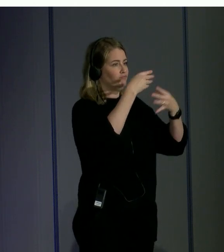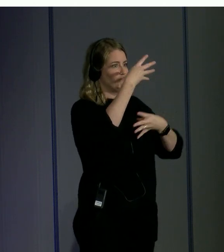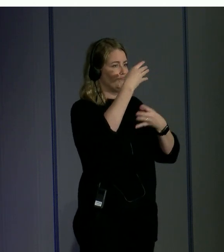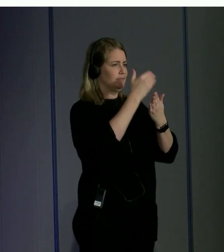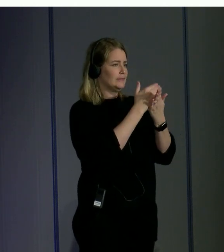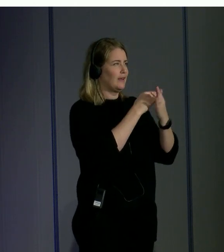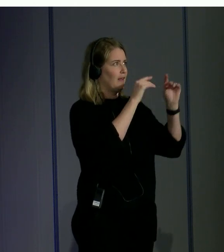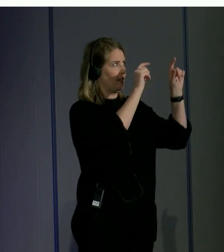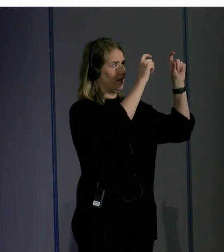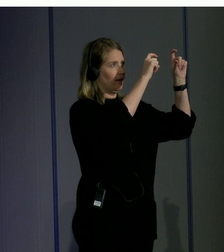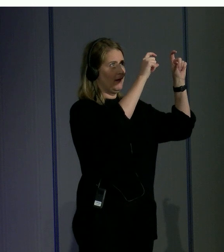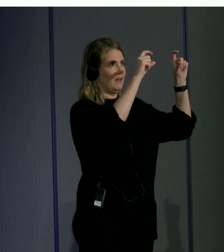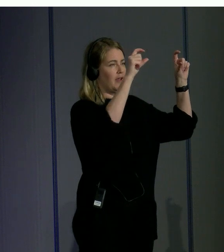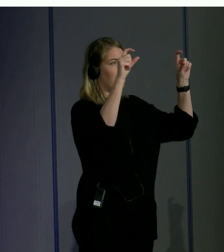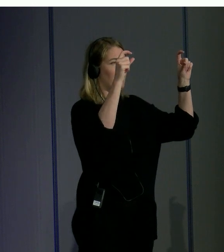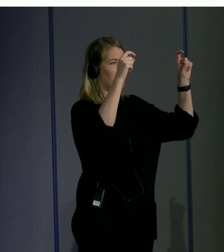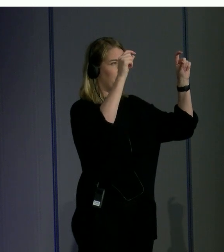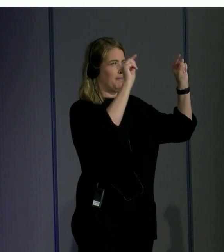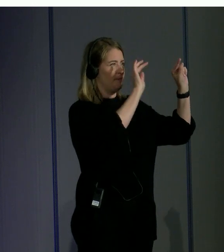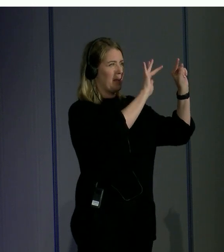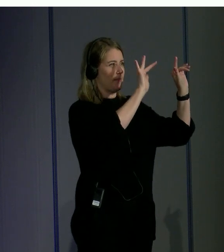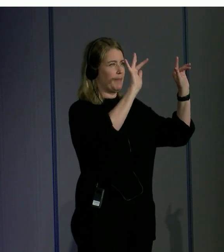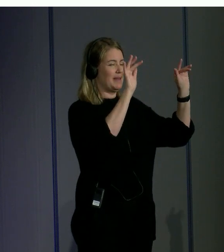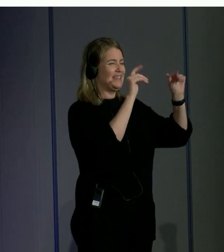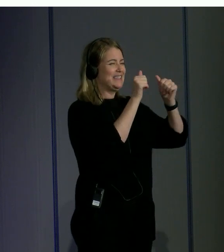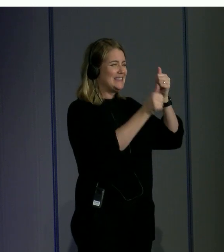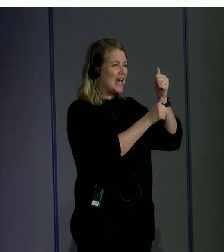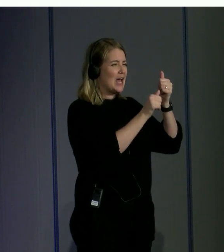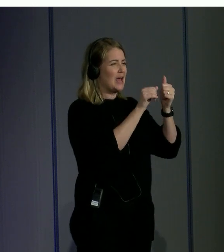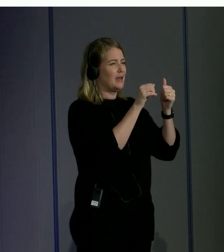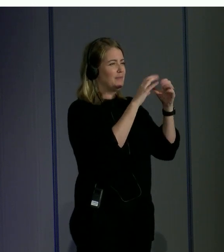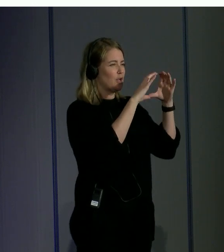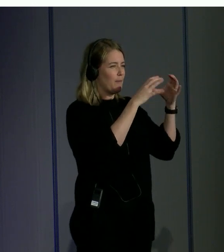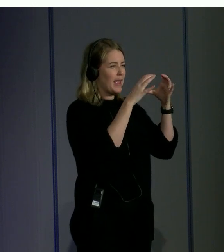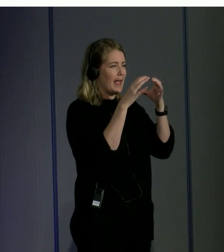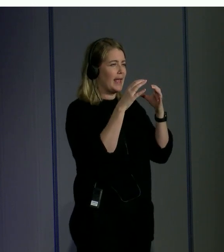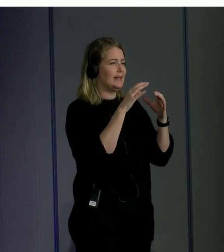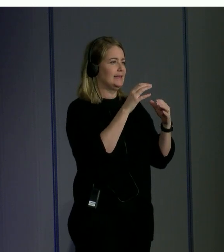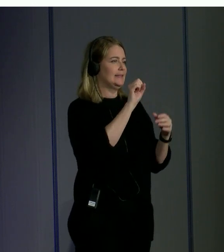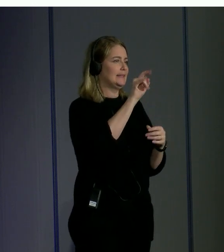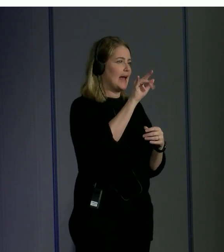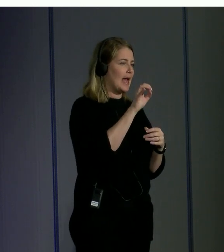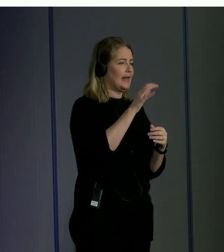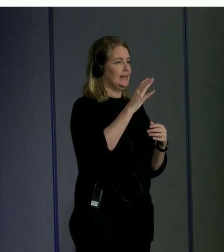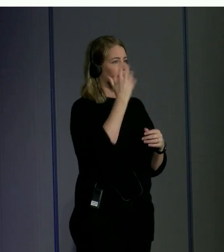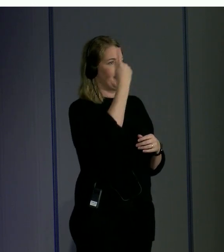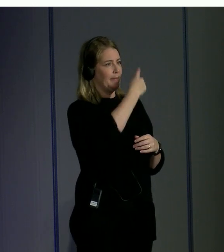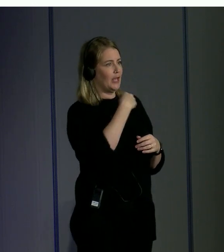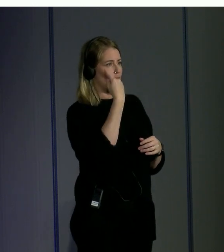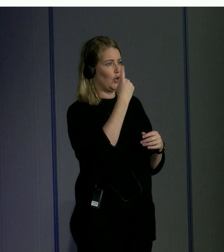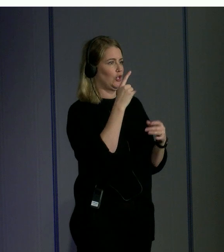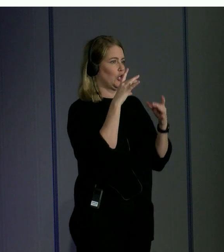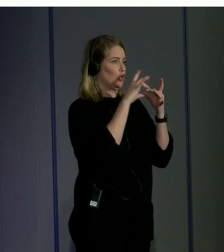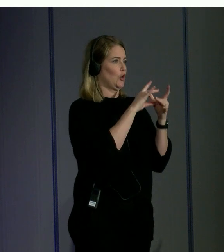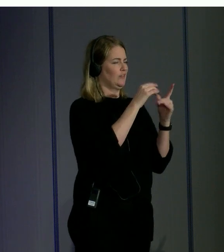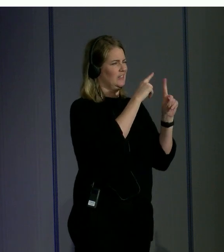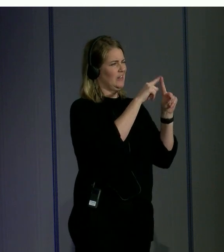a different sub-domain and have their own style and appearance and can hook to their own different systems and things.